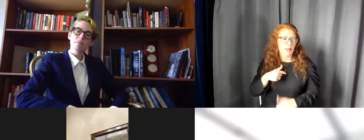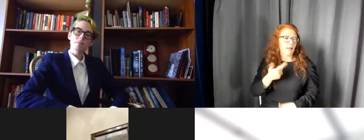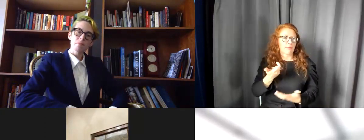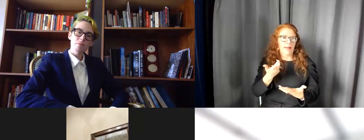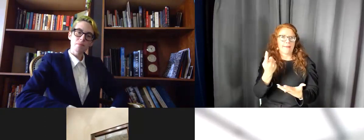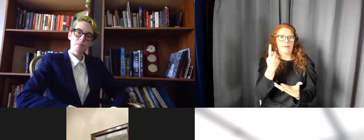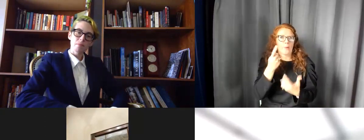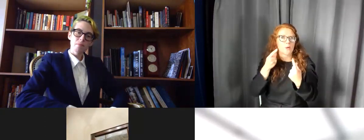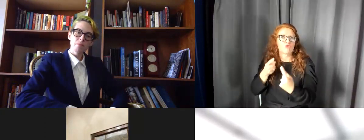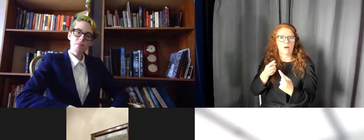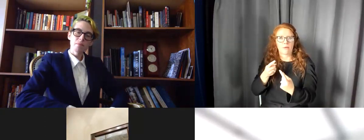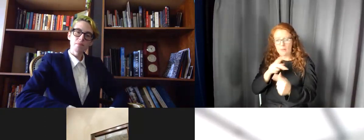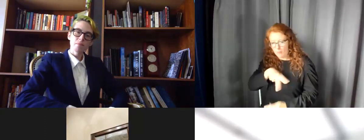Michael Libby: to a worry right now, what would that be?